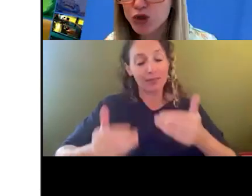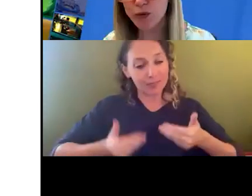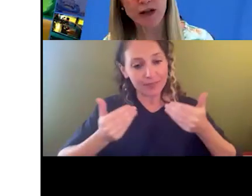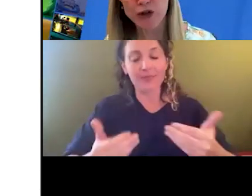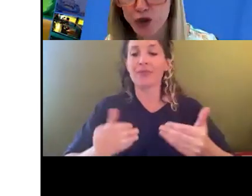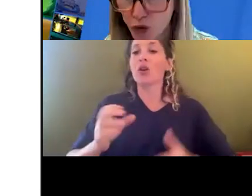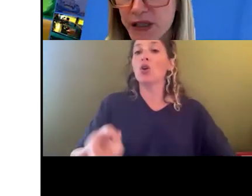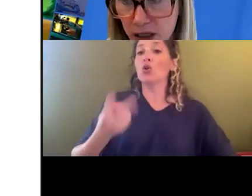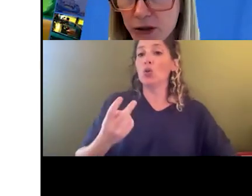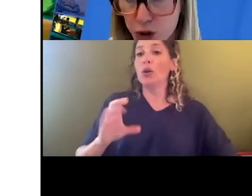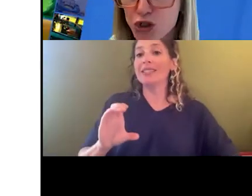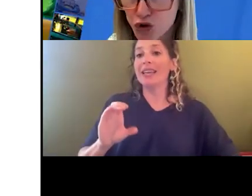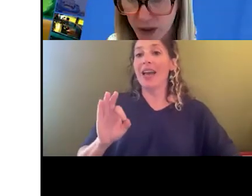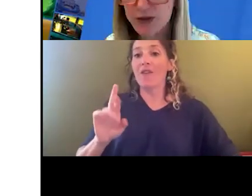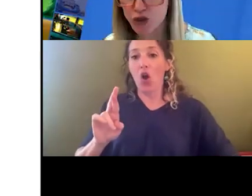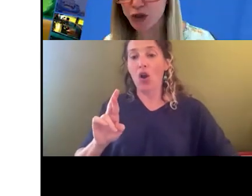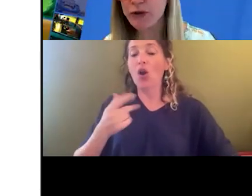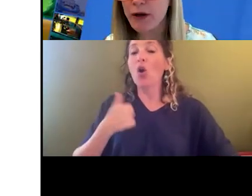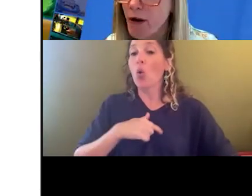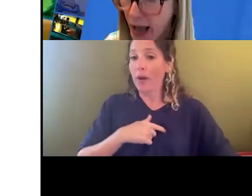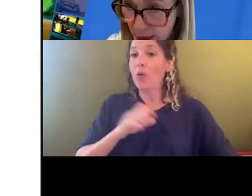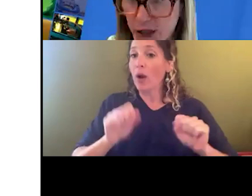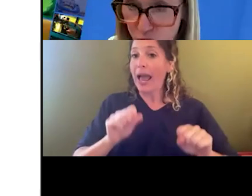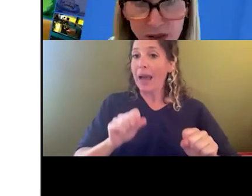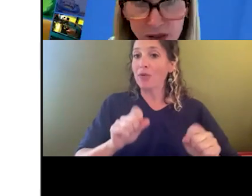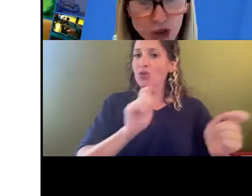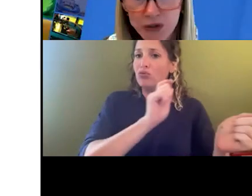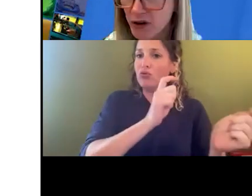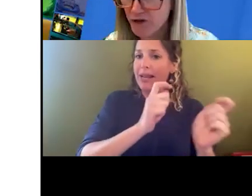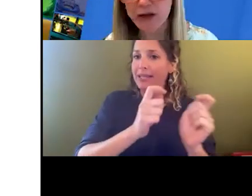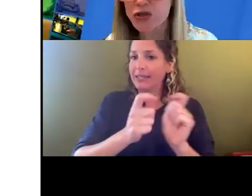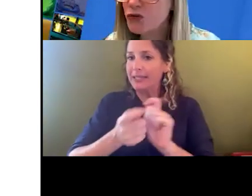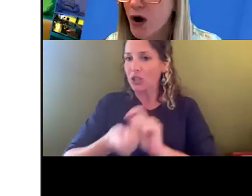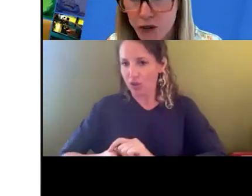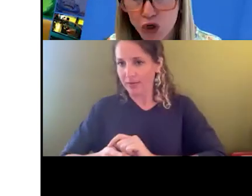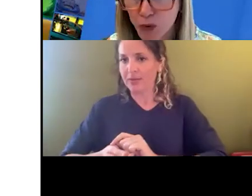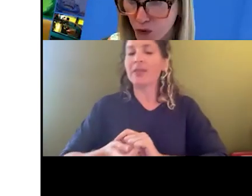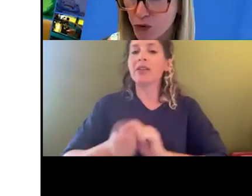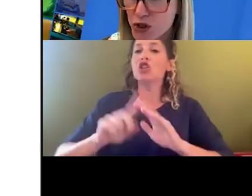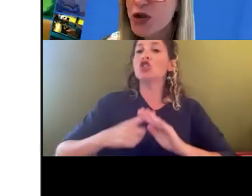to make the terms and conditions transition. As I've just mentioned, effective October 1st,